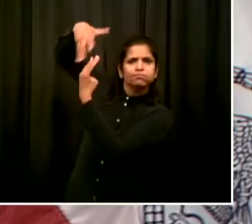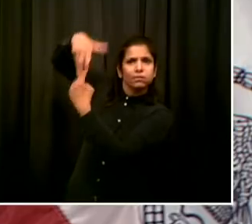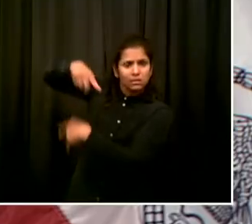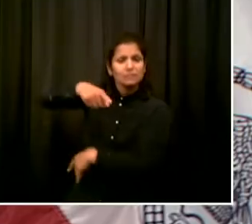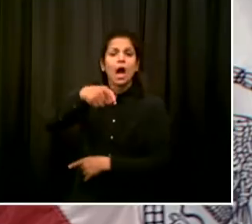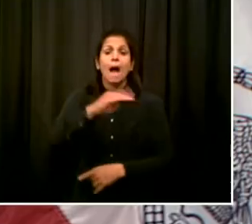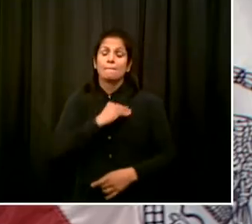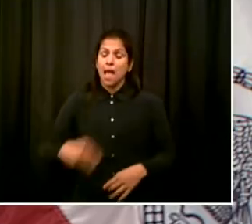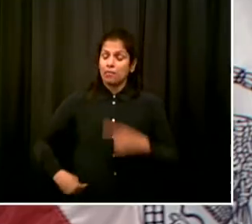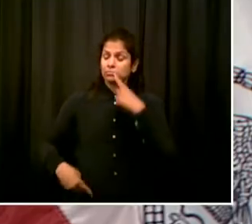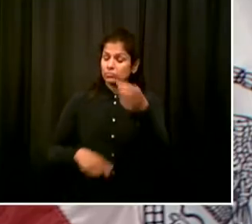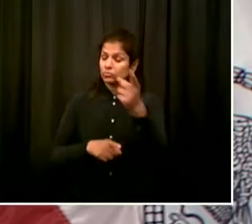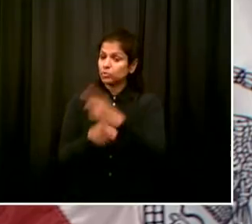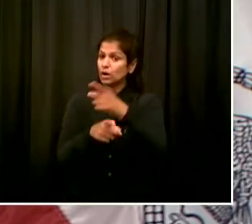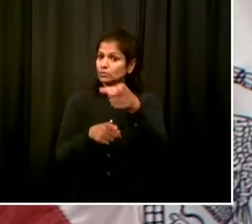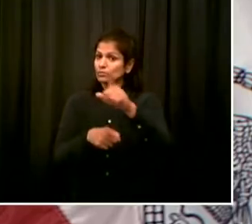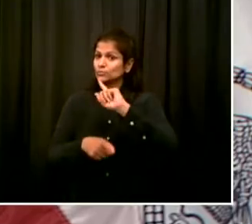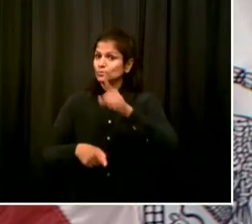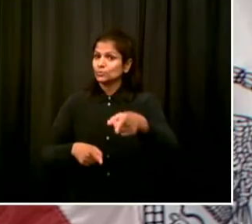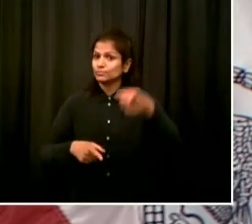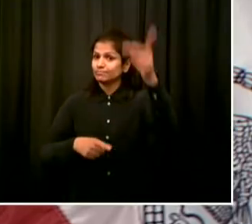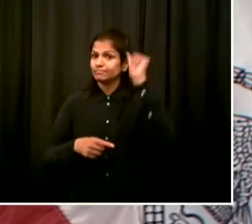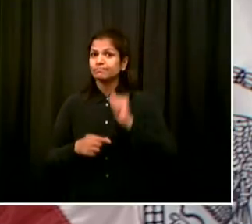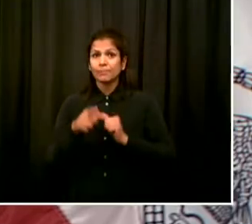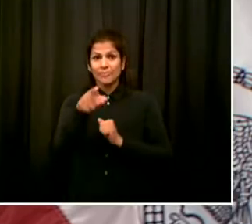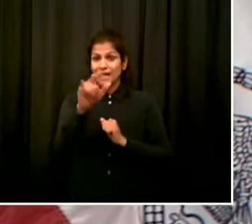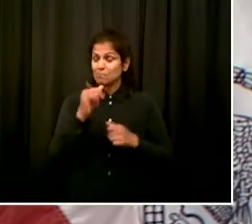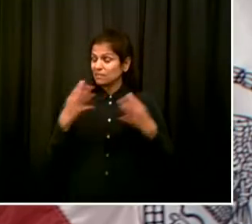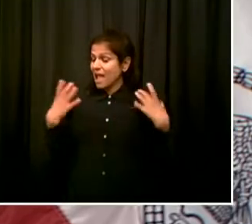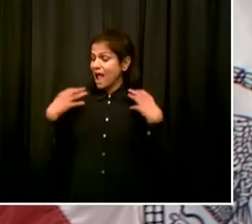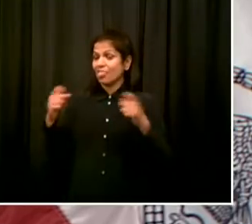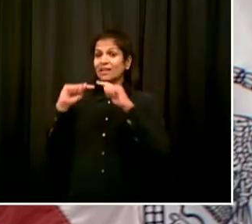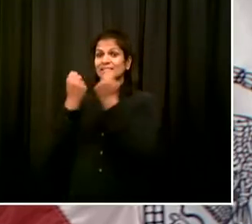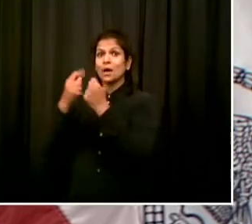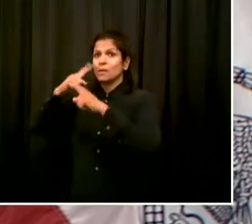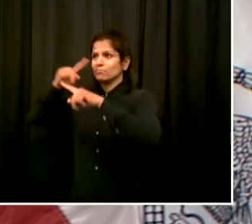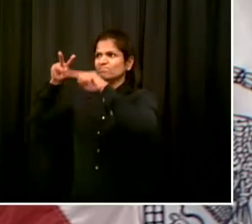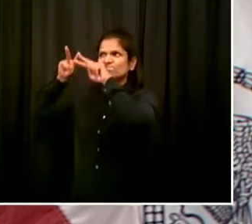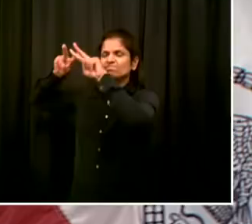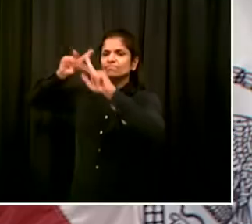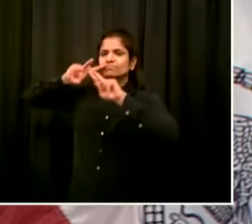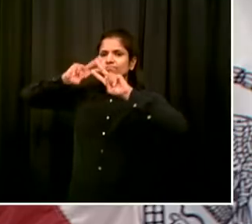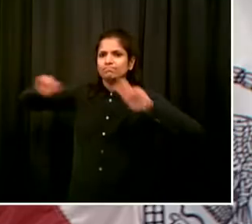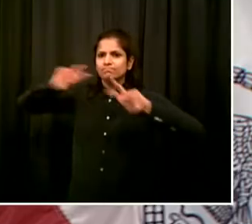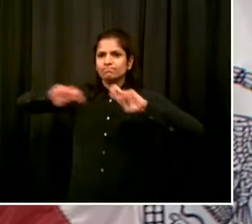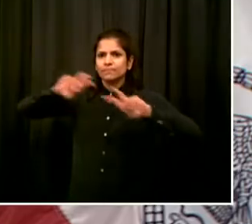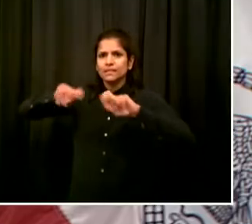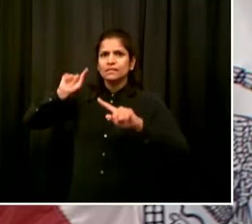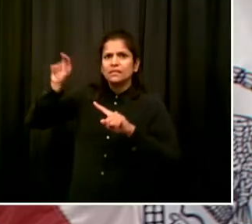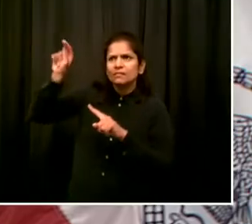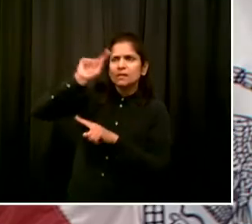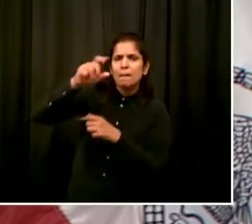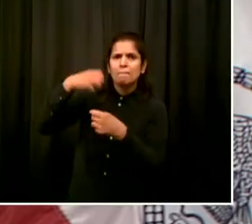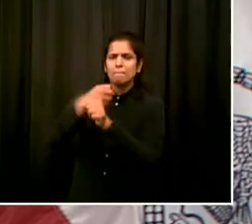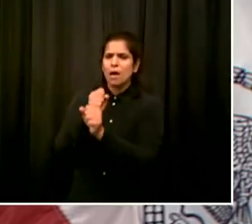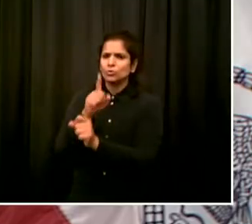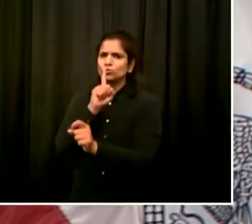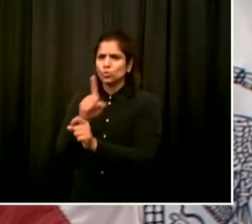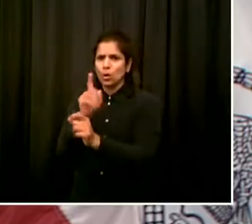AND THE HEALTH TEAM AND WE WILL CERTAINLY WORK WITH BUSINESSES AND OFFICE BUILDINGS TO